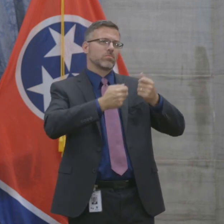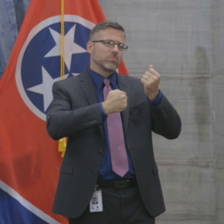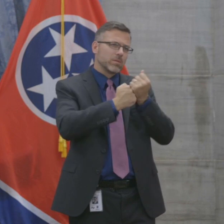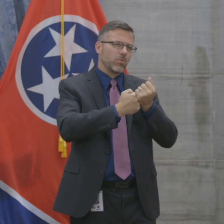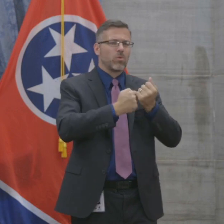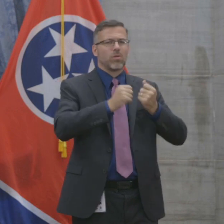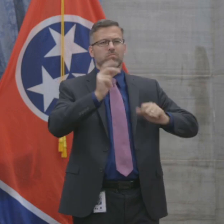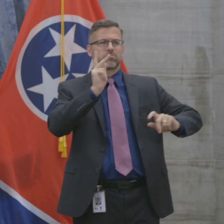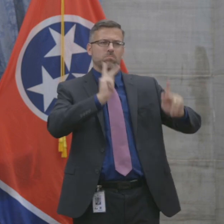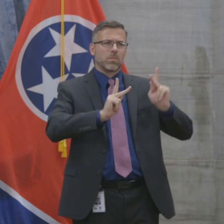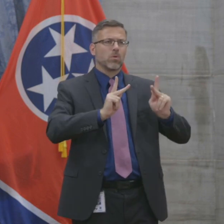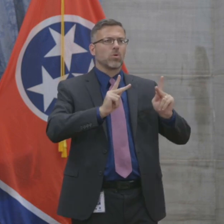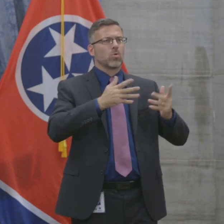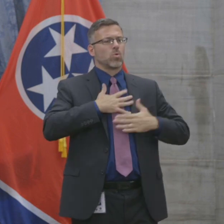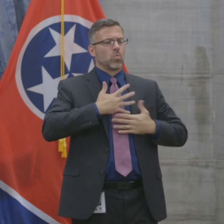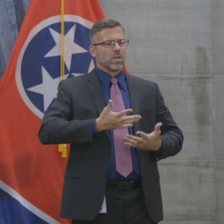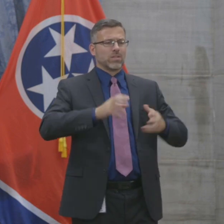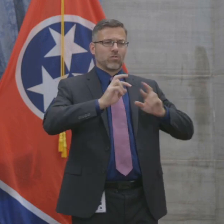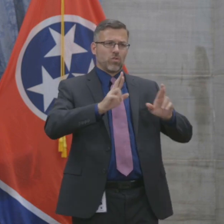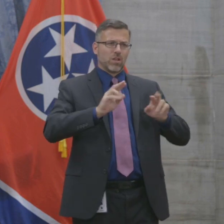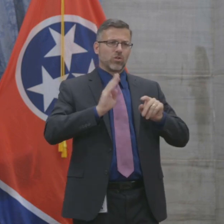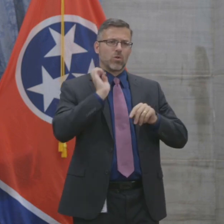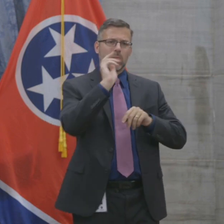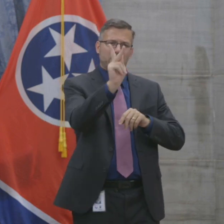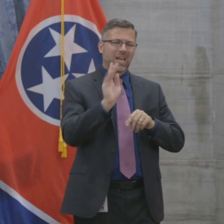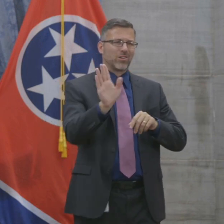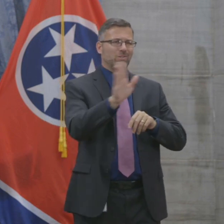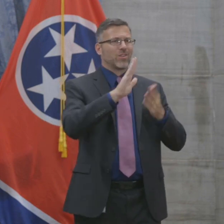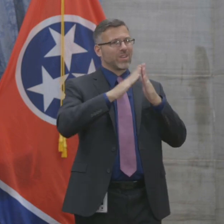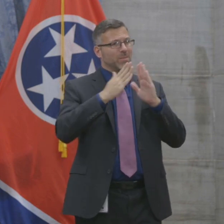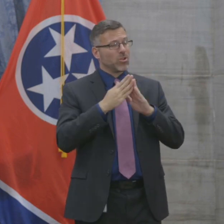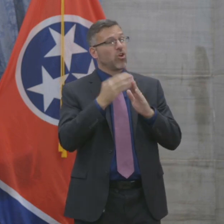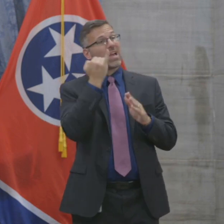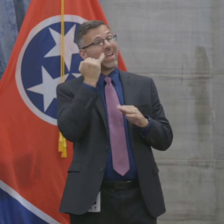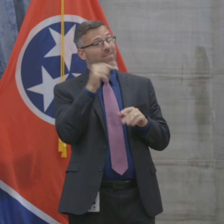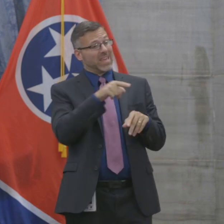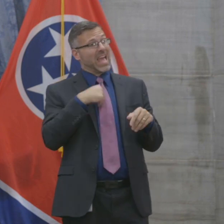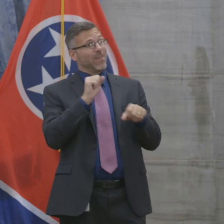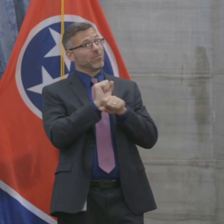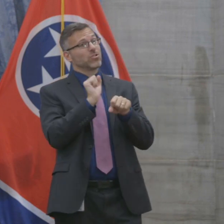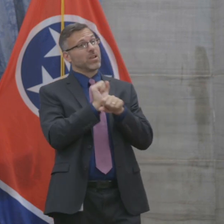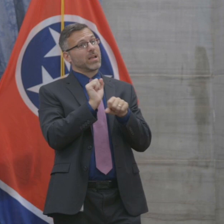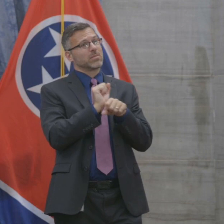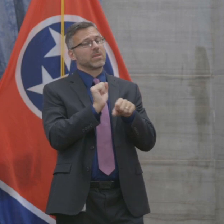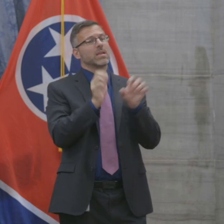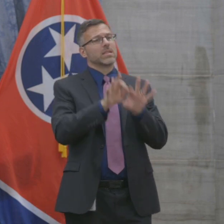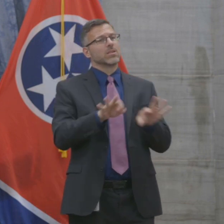we want to make sure that we continue to do that. So we're enabling telehealth to be available for these families to